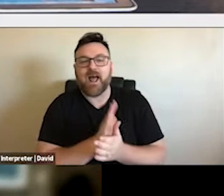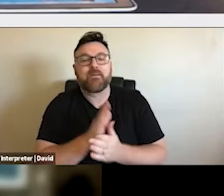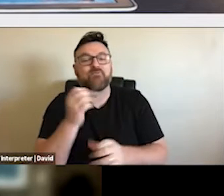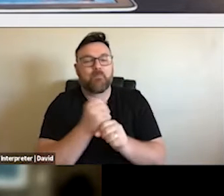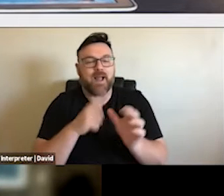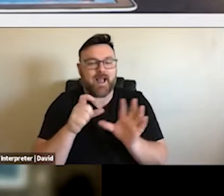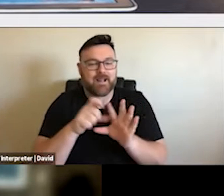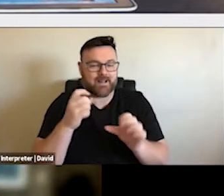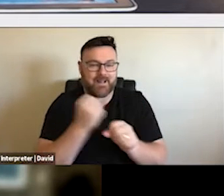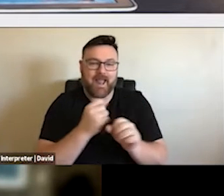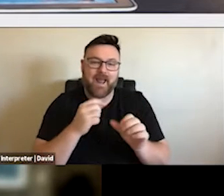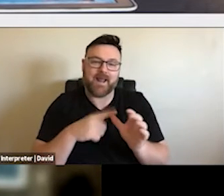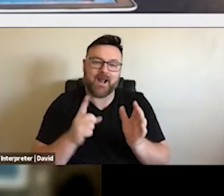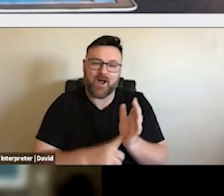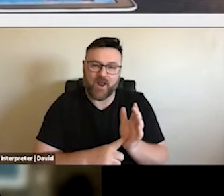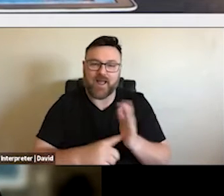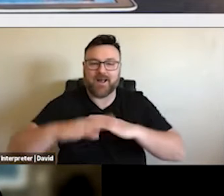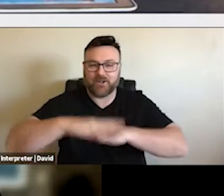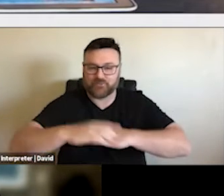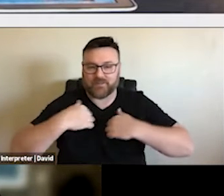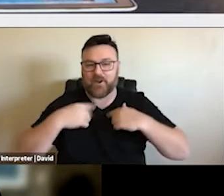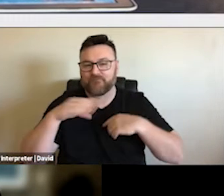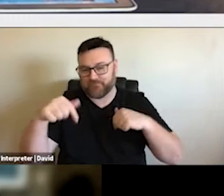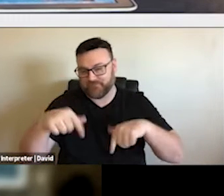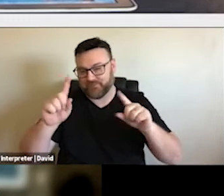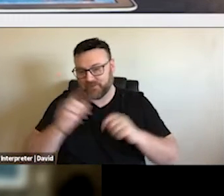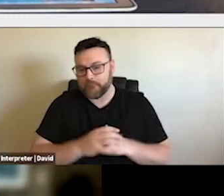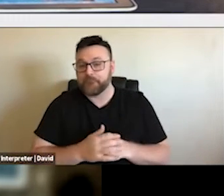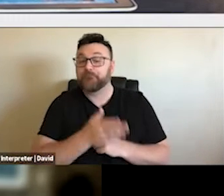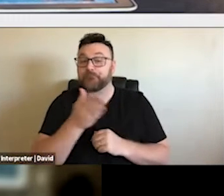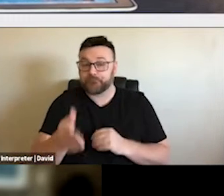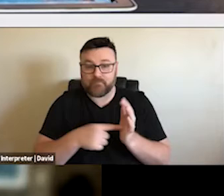As I said do say hello in the chat.